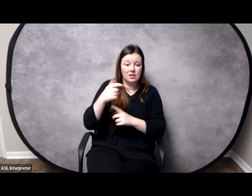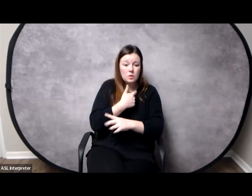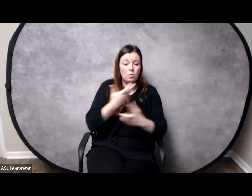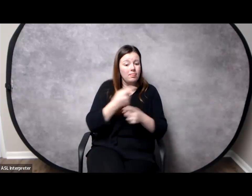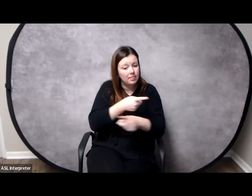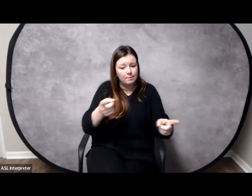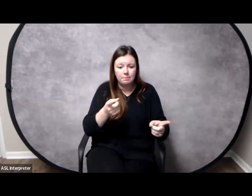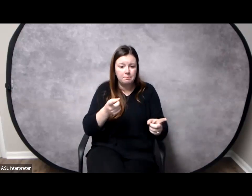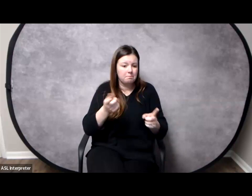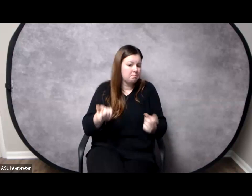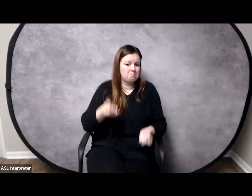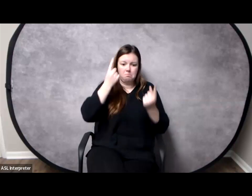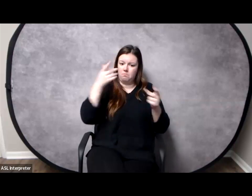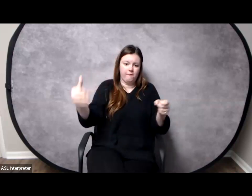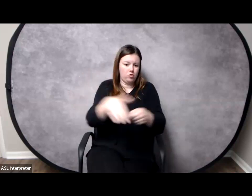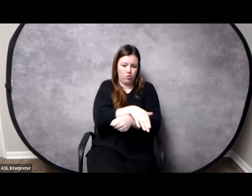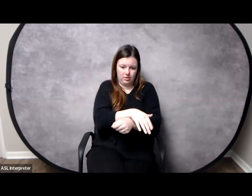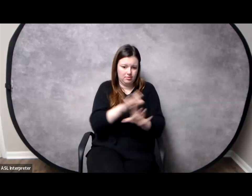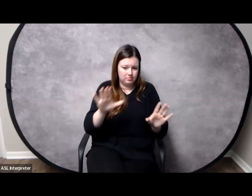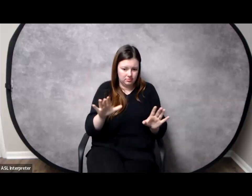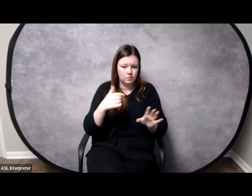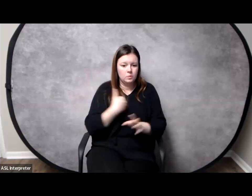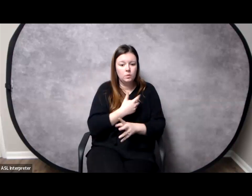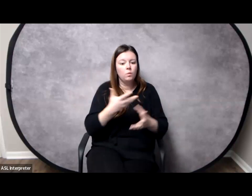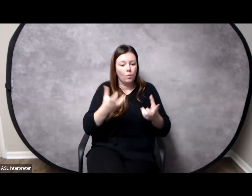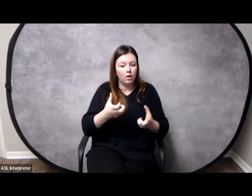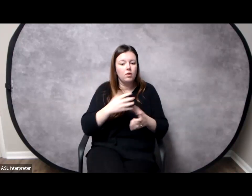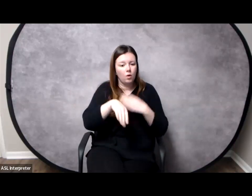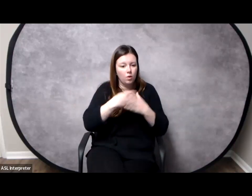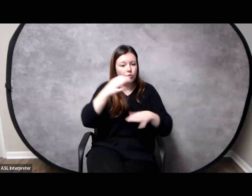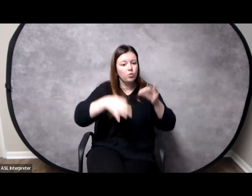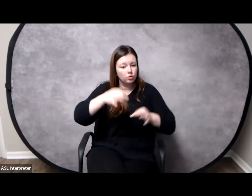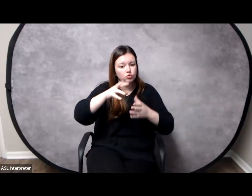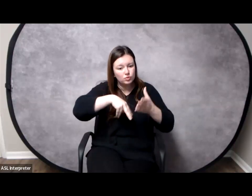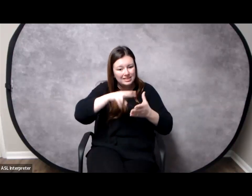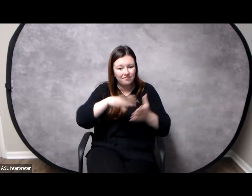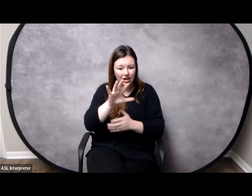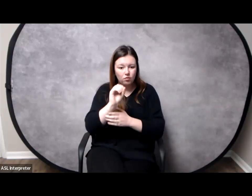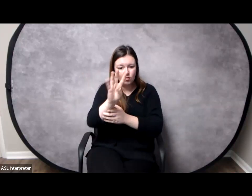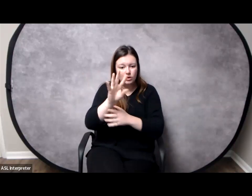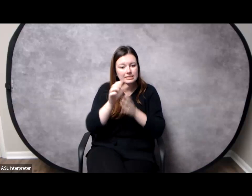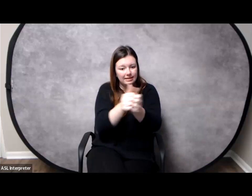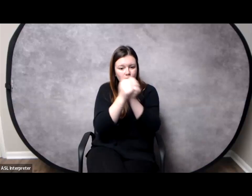Courts read the ADA and 504 together in many cases. So we want to make sure we're appropriately